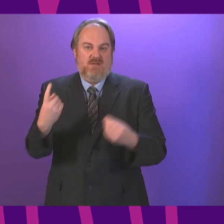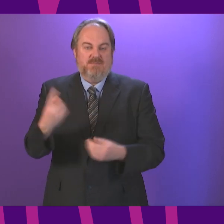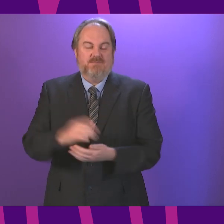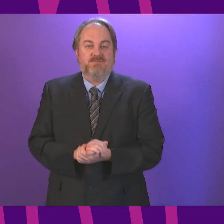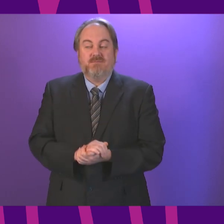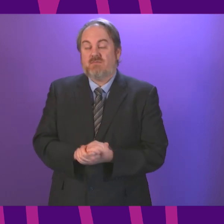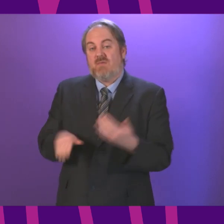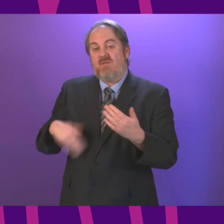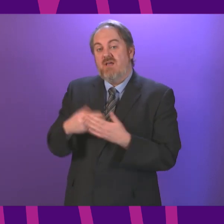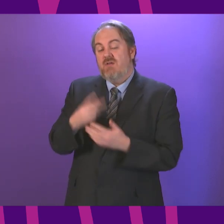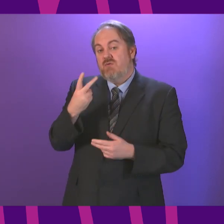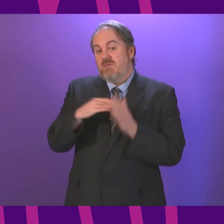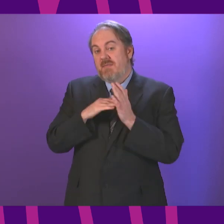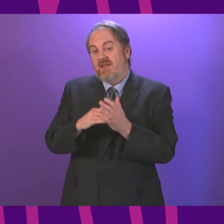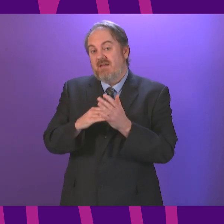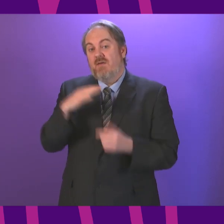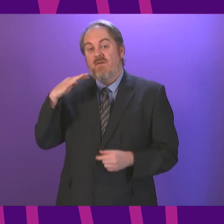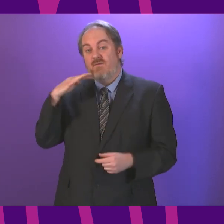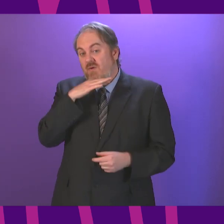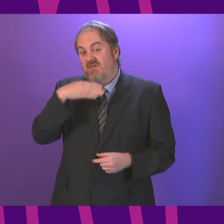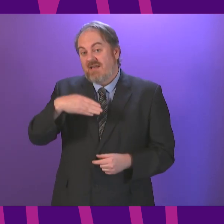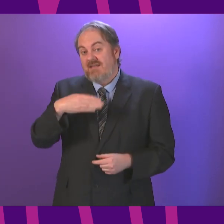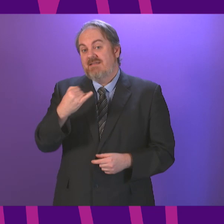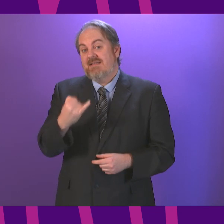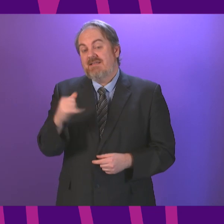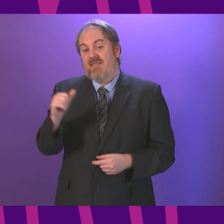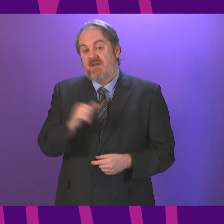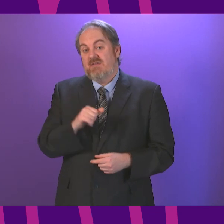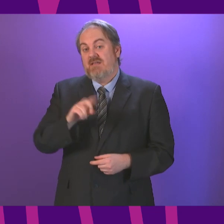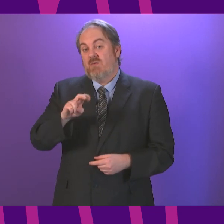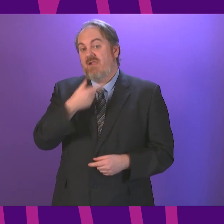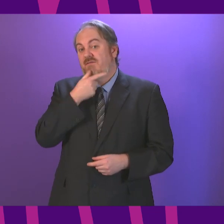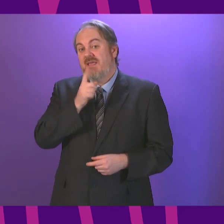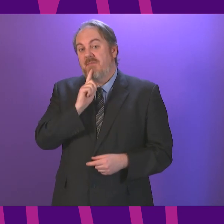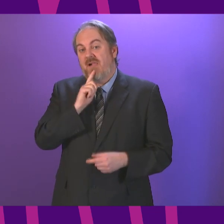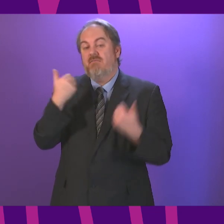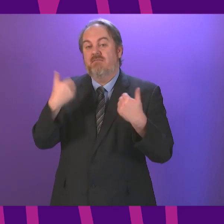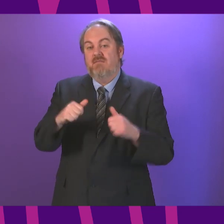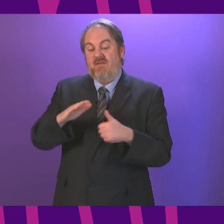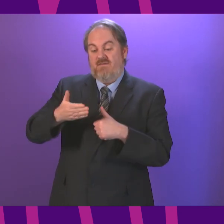more than 2,249,612 people had received a first dose of the vaccine, which is an increase of